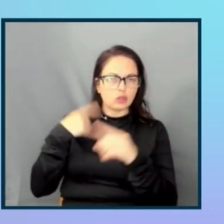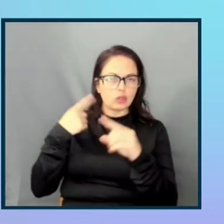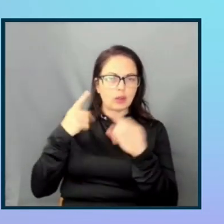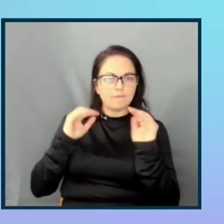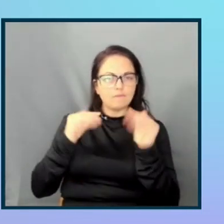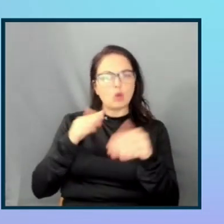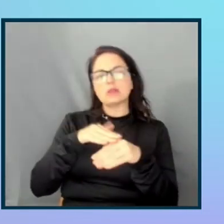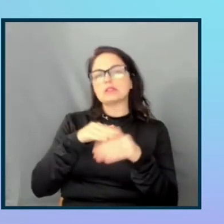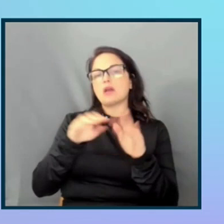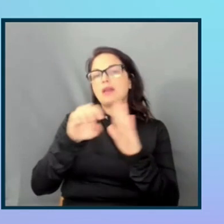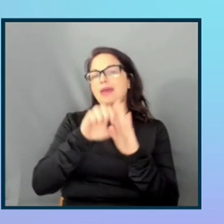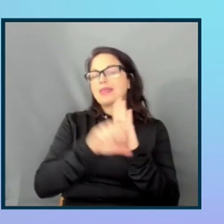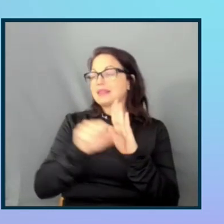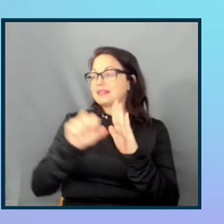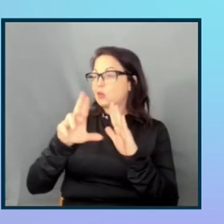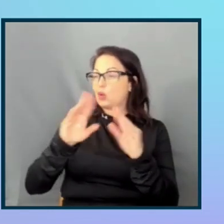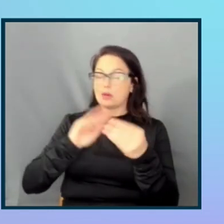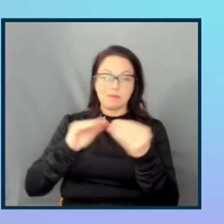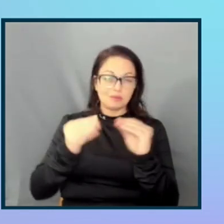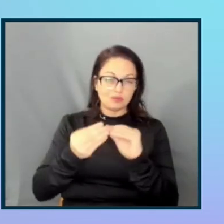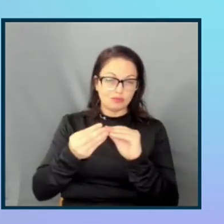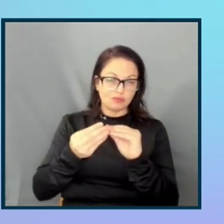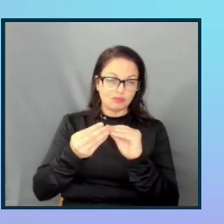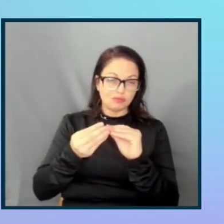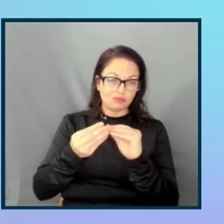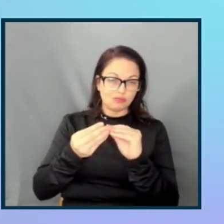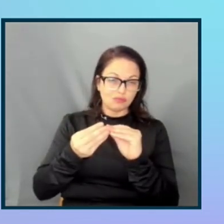to justify accessibility work?"